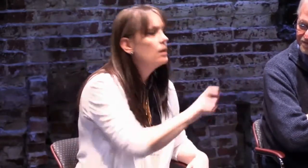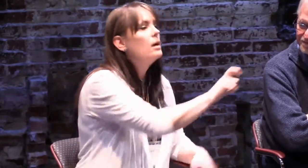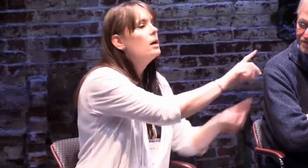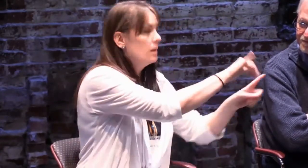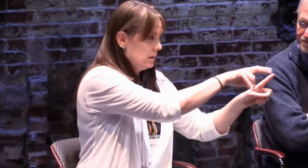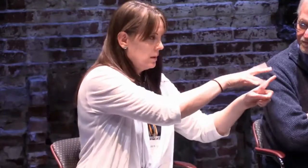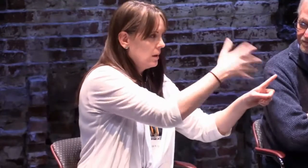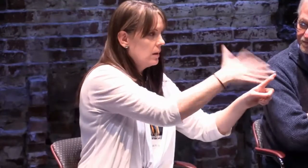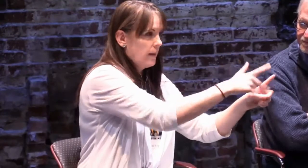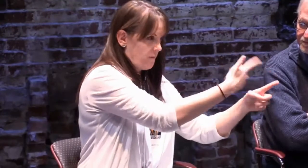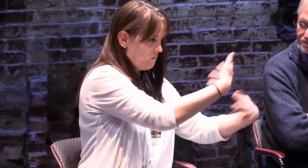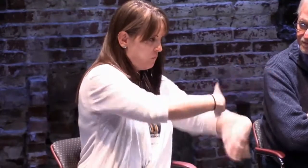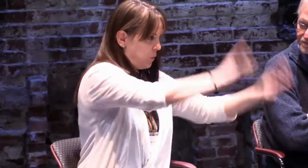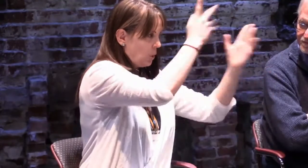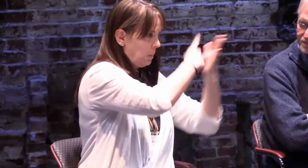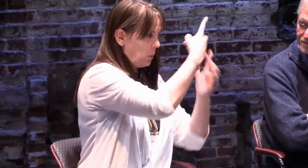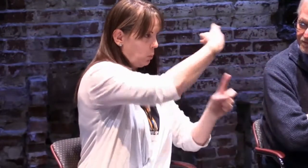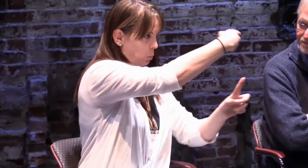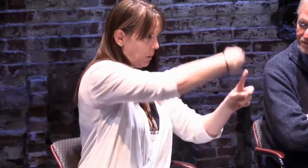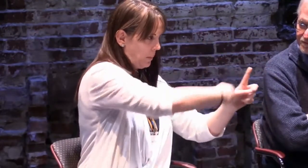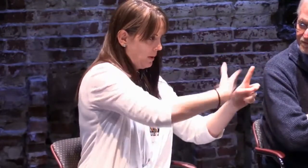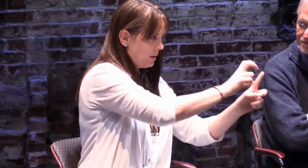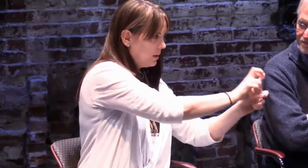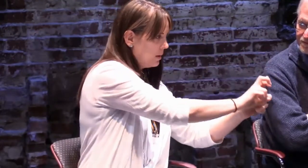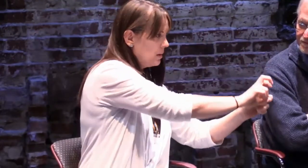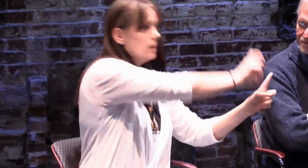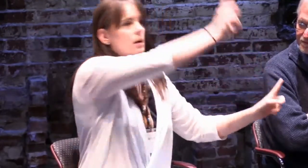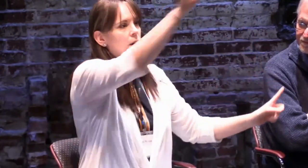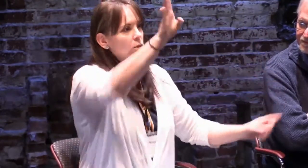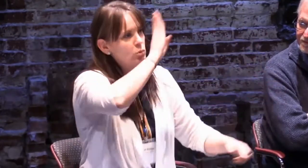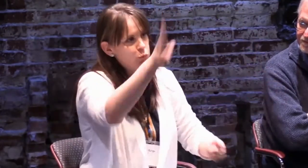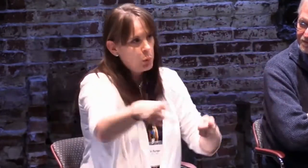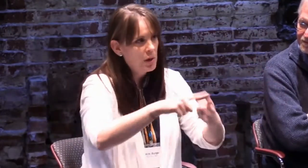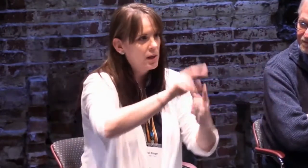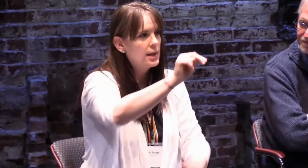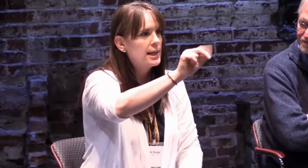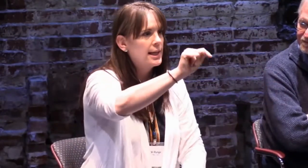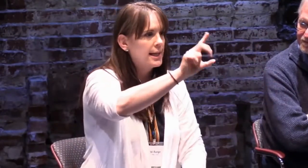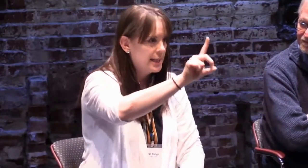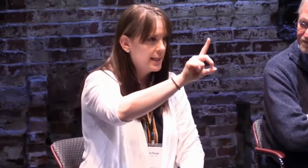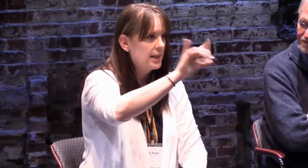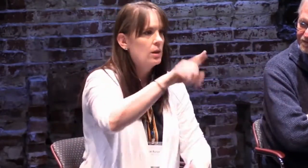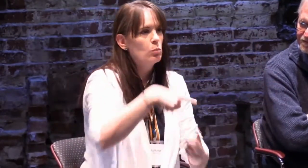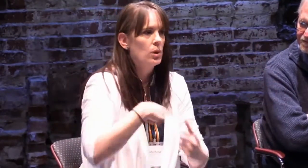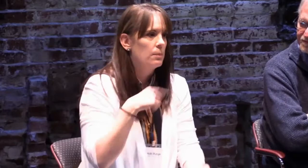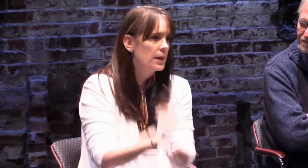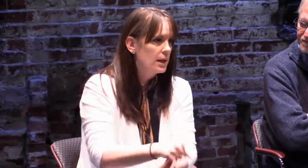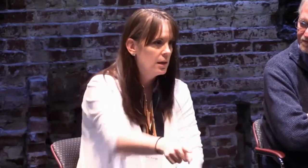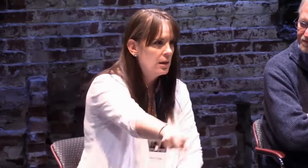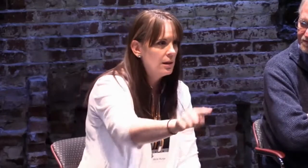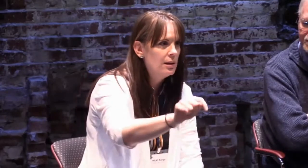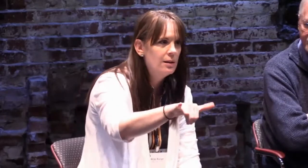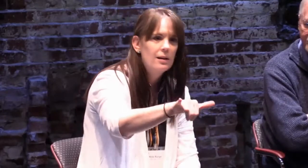as opposed to what I was doing, which was this contrive thing, which was signing exact English. So that was a big leap for me,